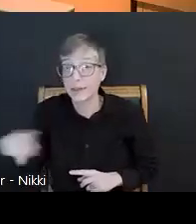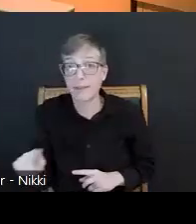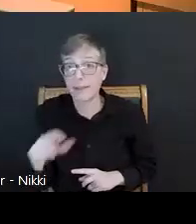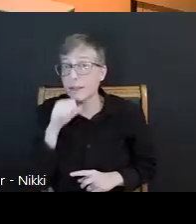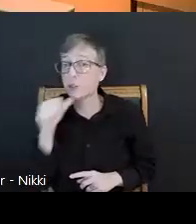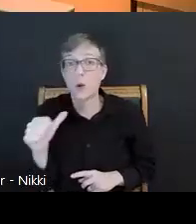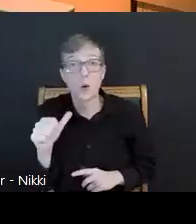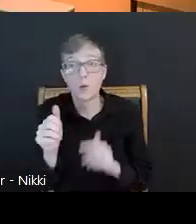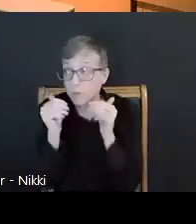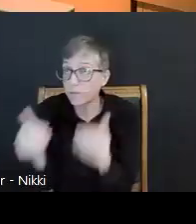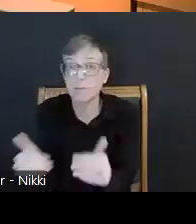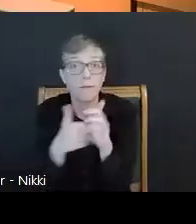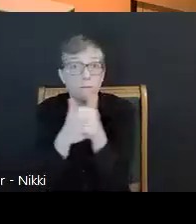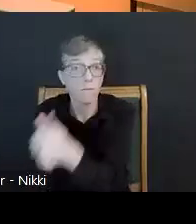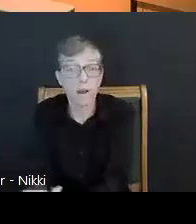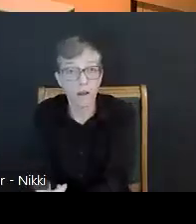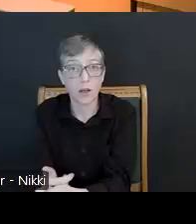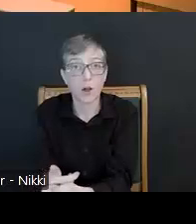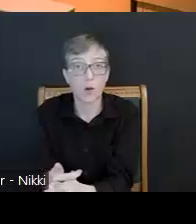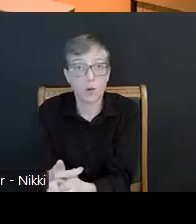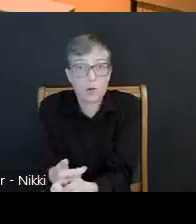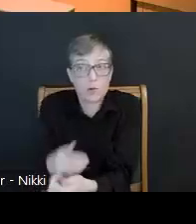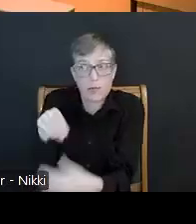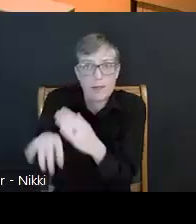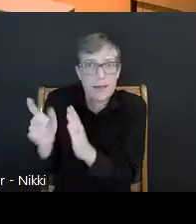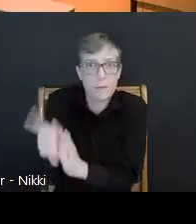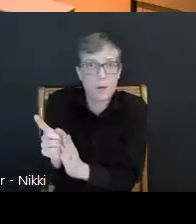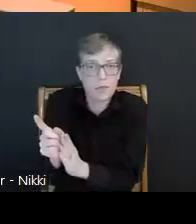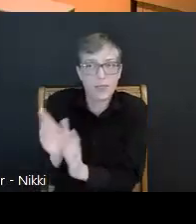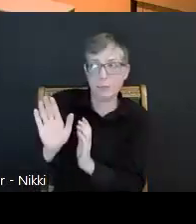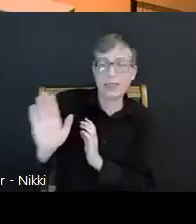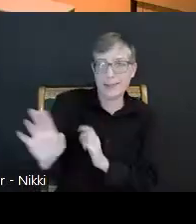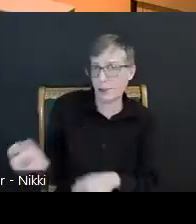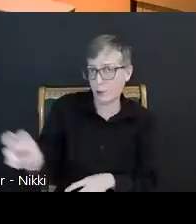them along with that Journey but it really is theirs and so I think recognizing what comes up